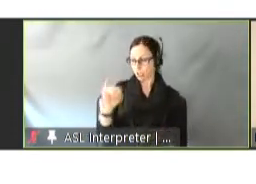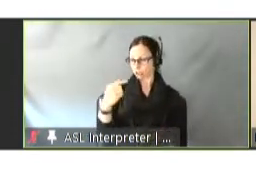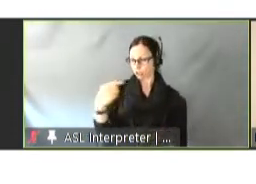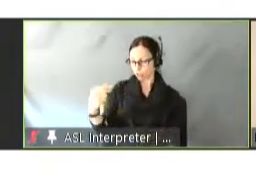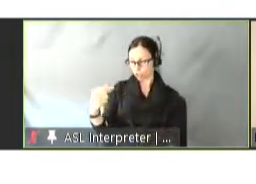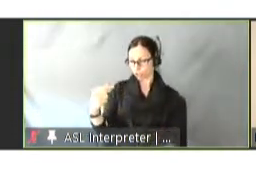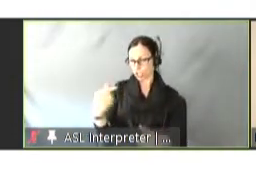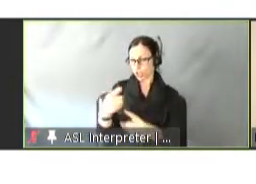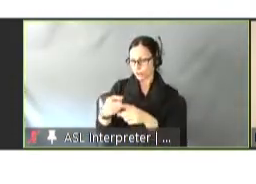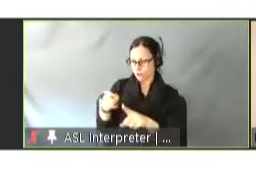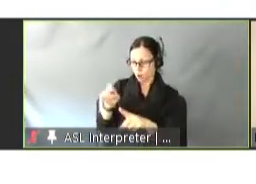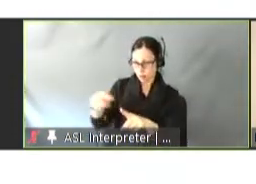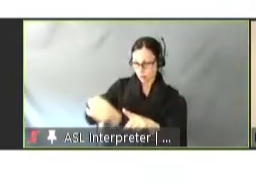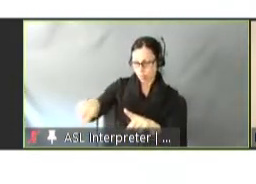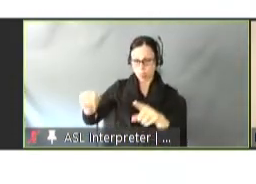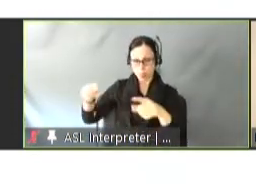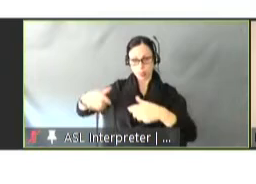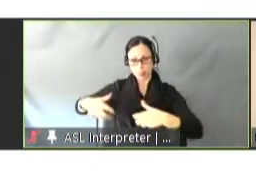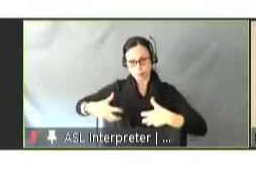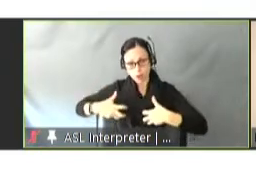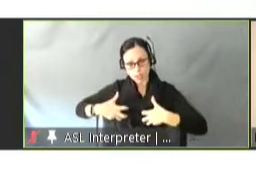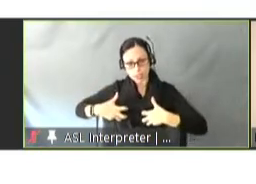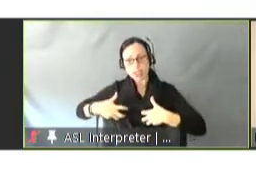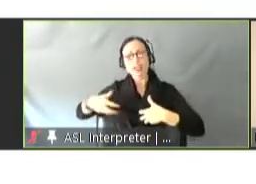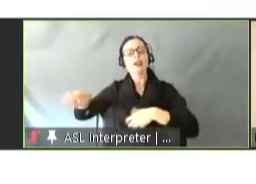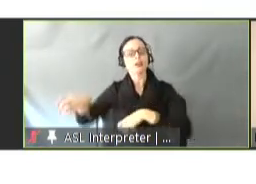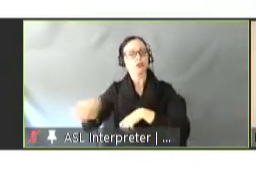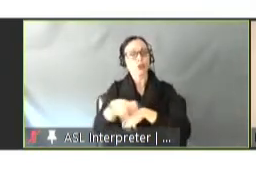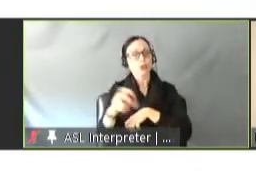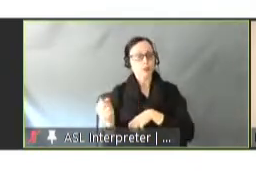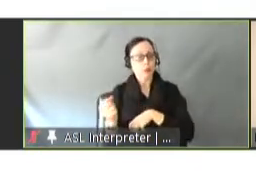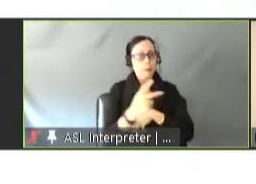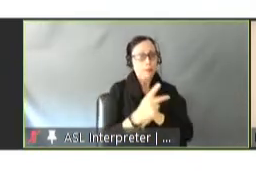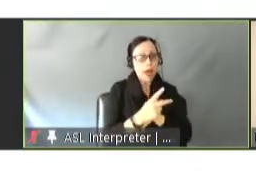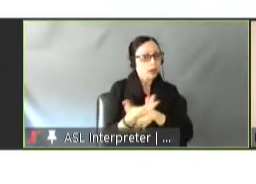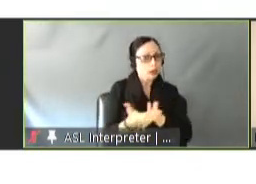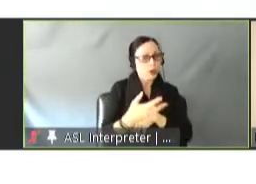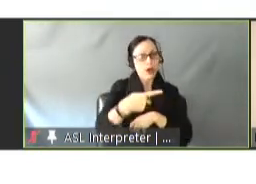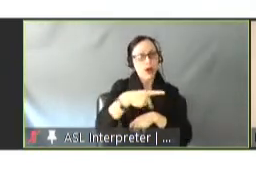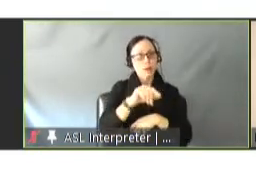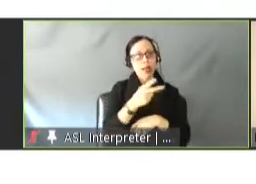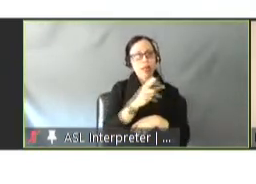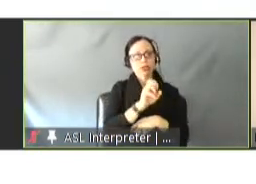and we passively transferred them back into a more pathogenic hamster model.